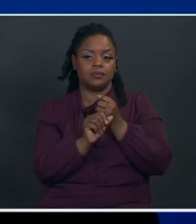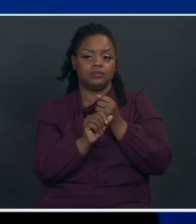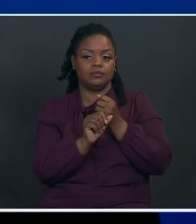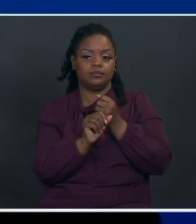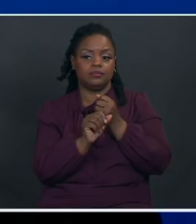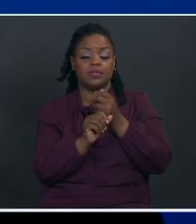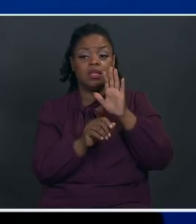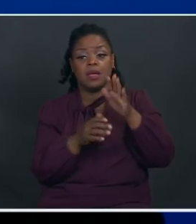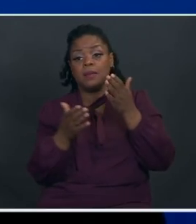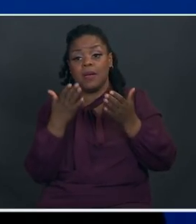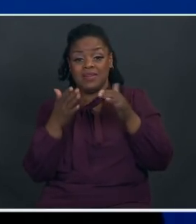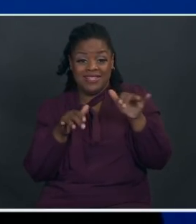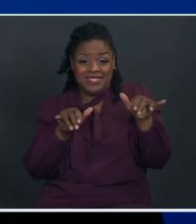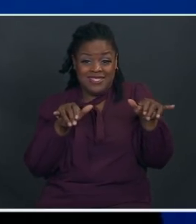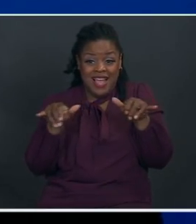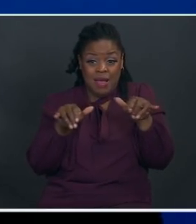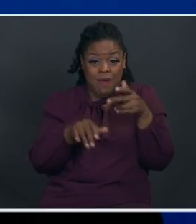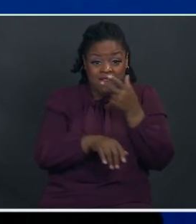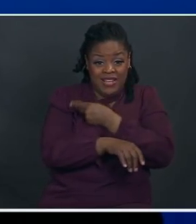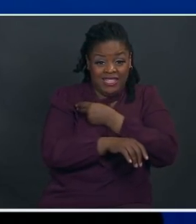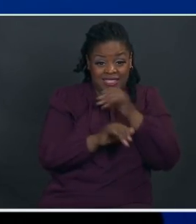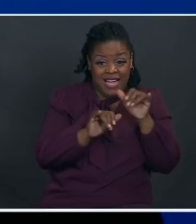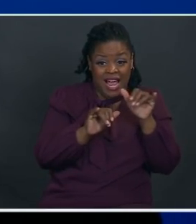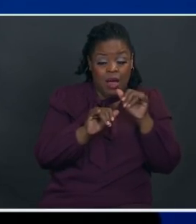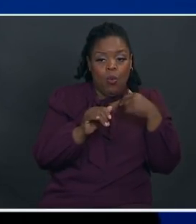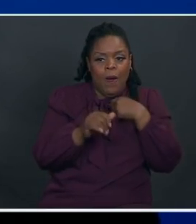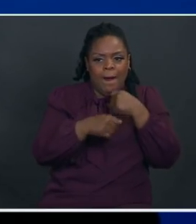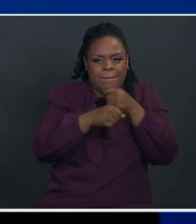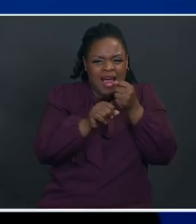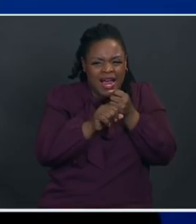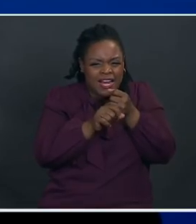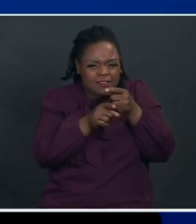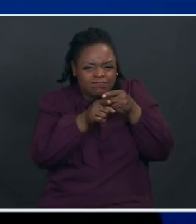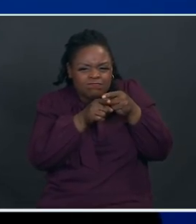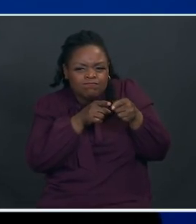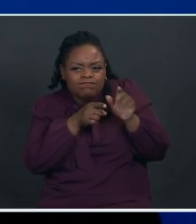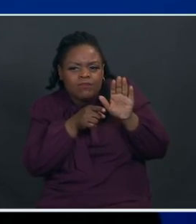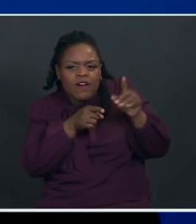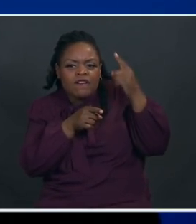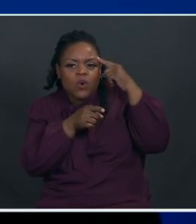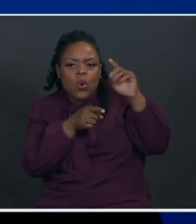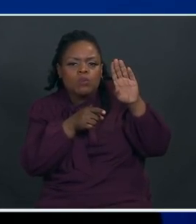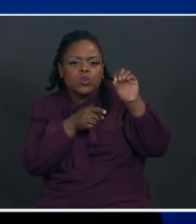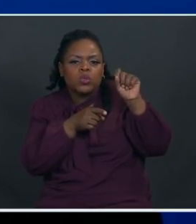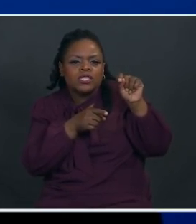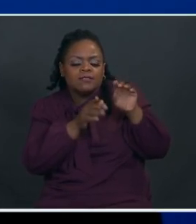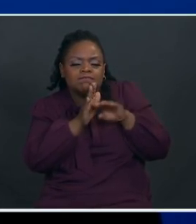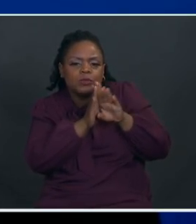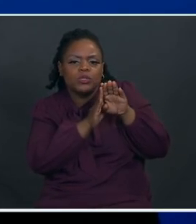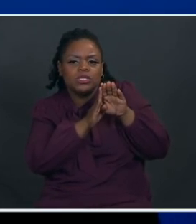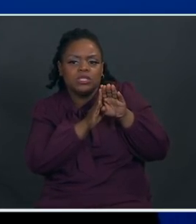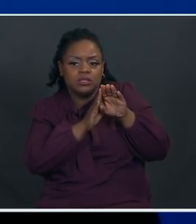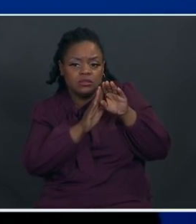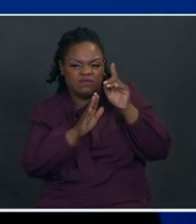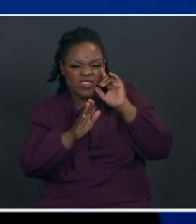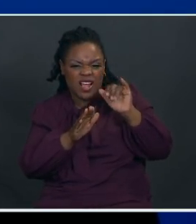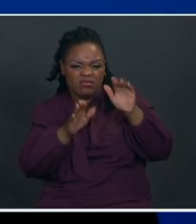that, in fact, would be directed specifically against the relevant mutant. And all of that is going on in real time,